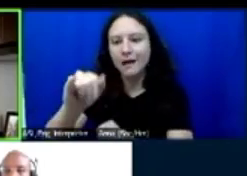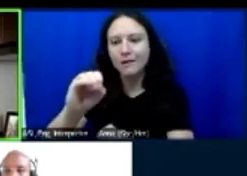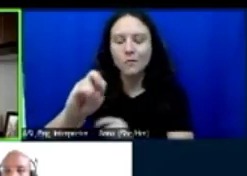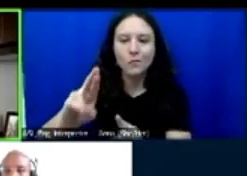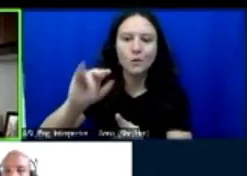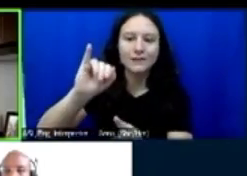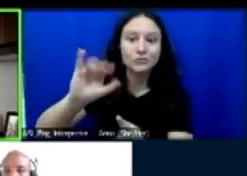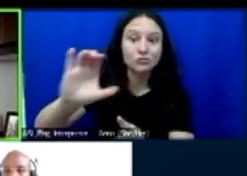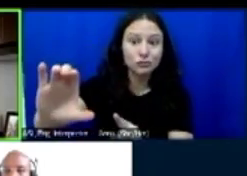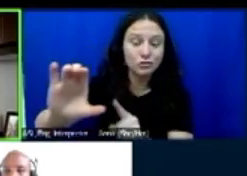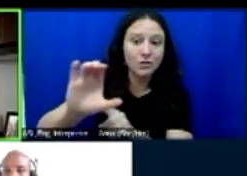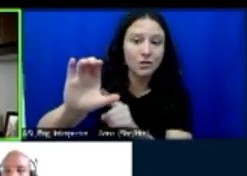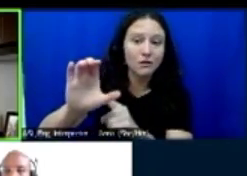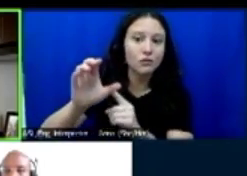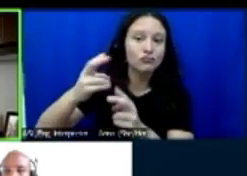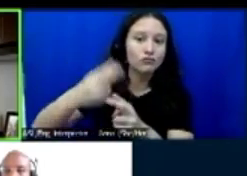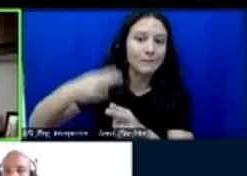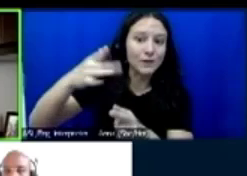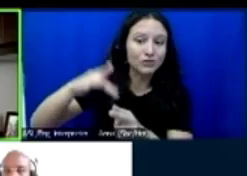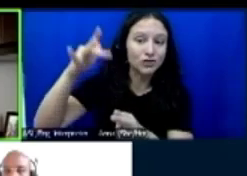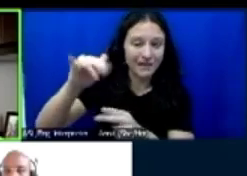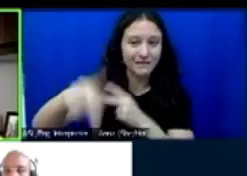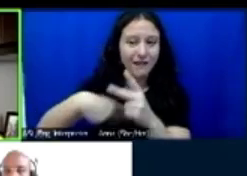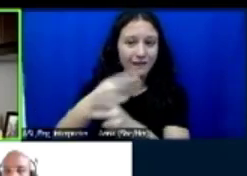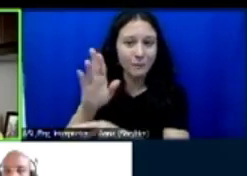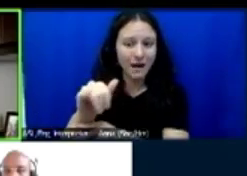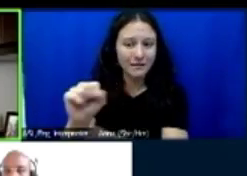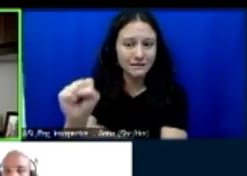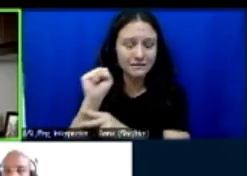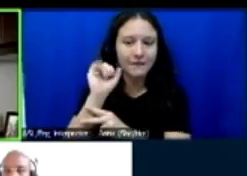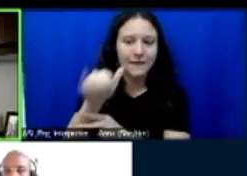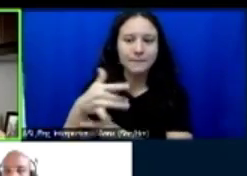is a form of bias, which tends to favor,